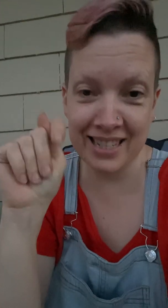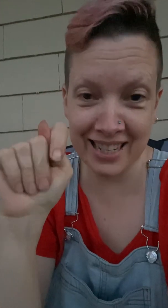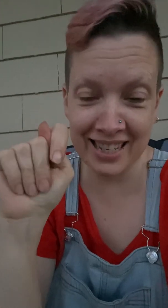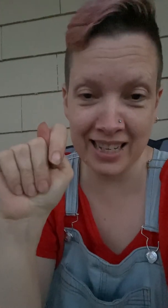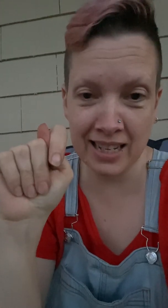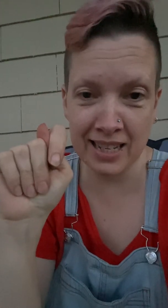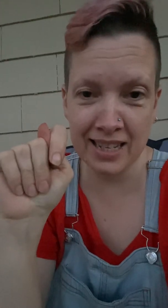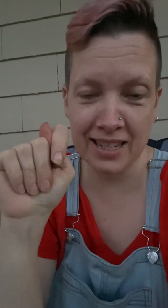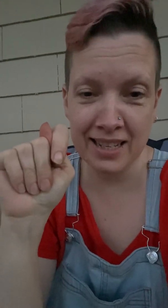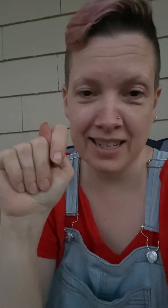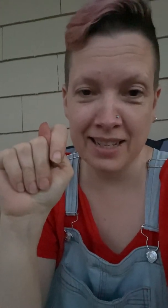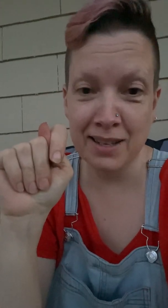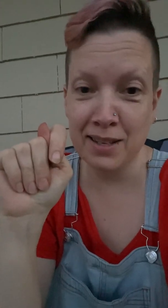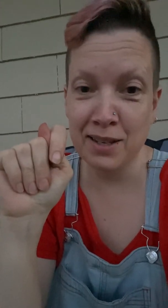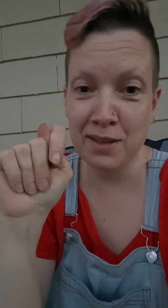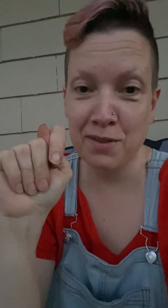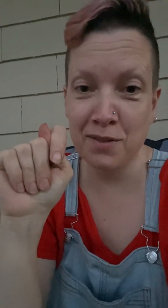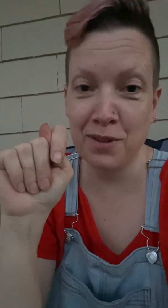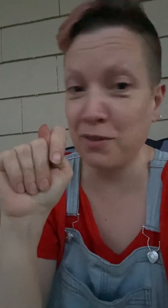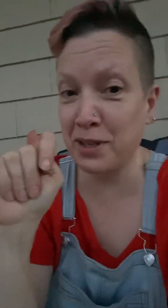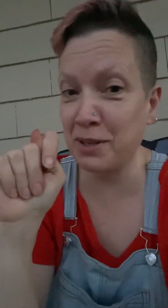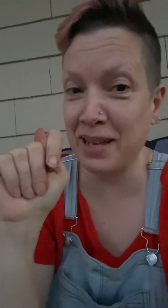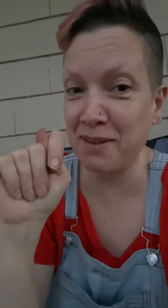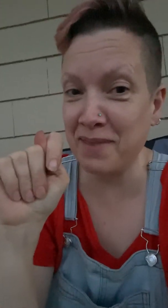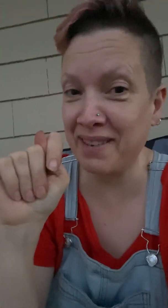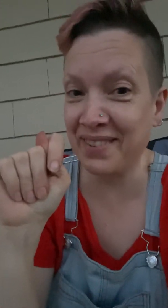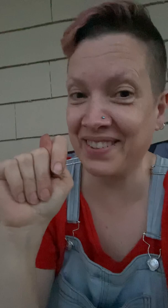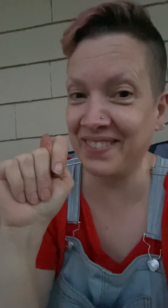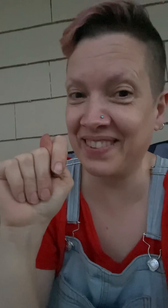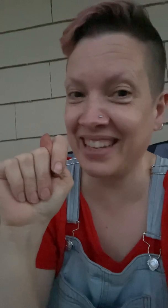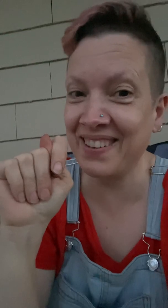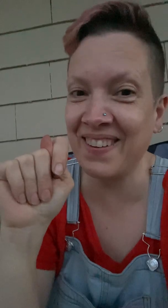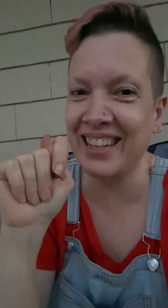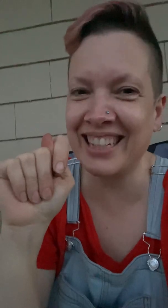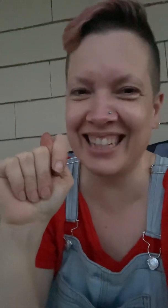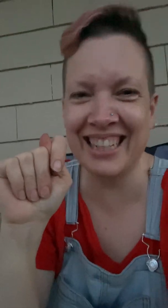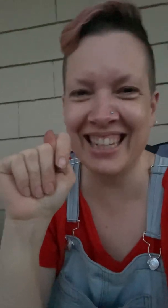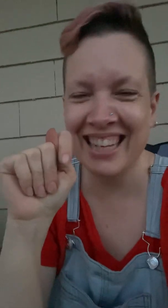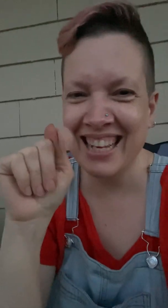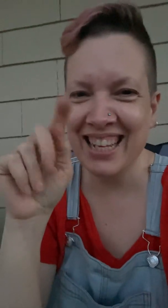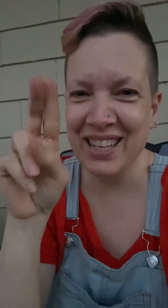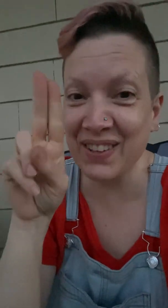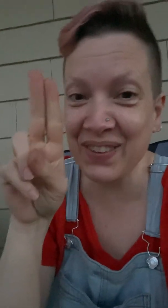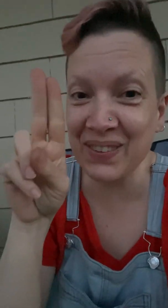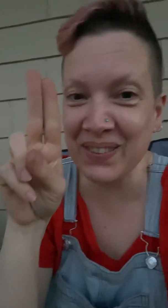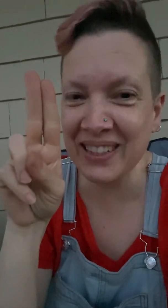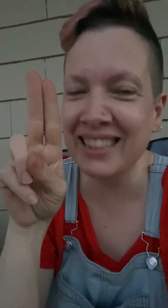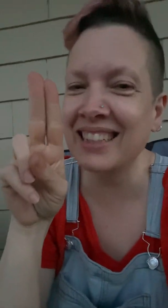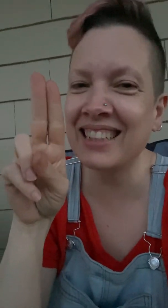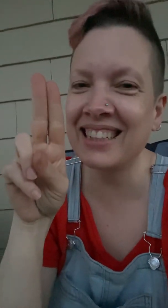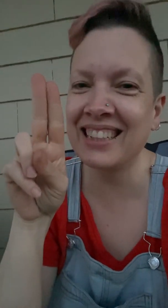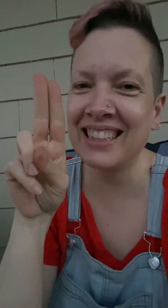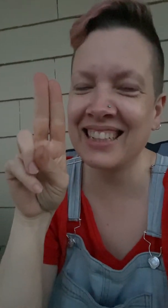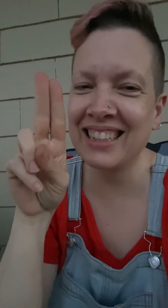T... feel free to jump ahead of me if you think you know it. U.